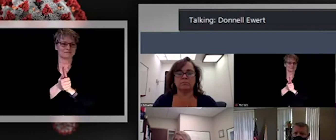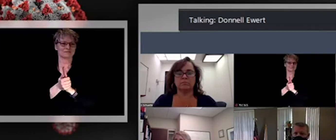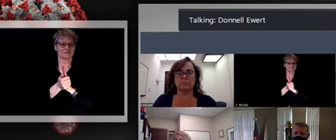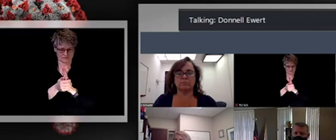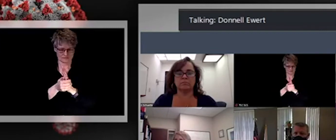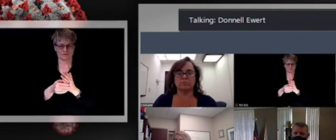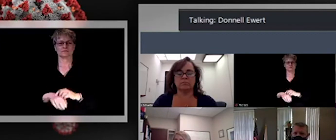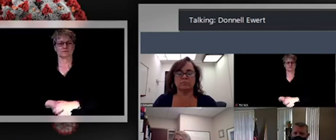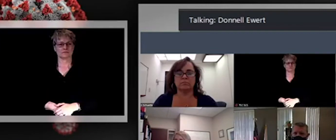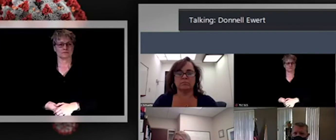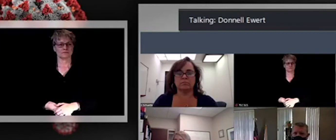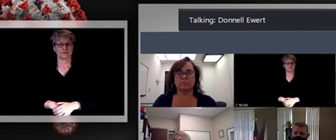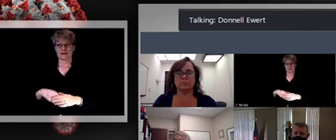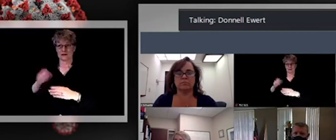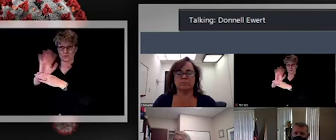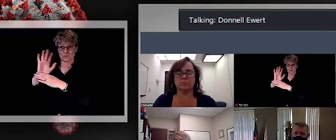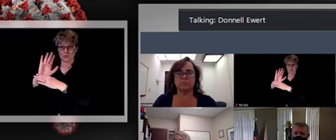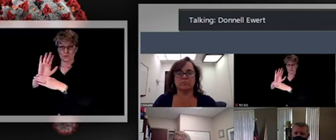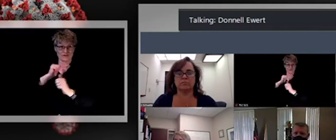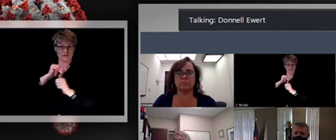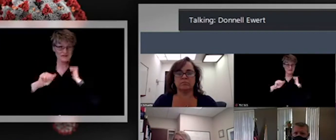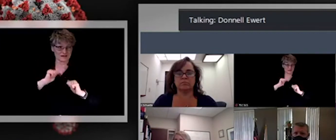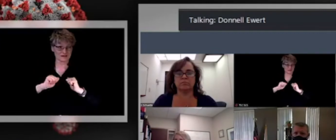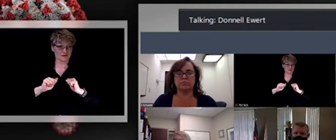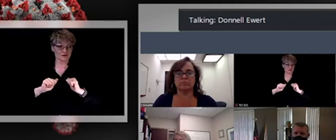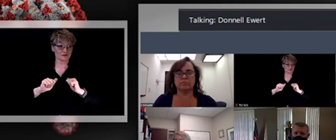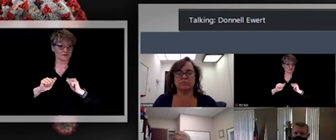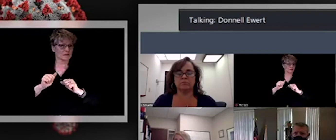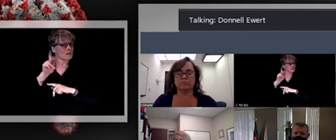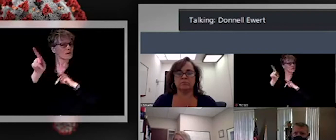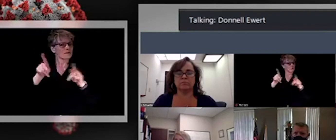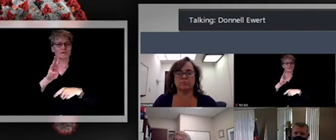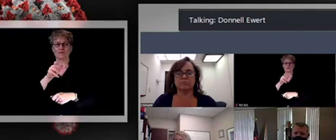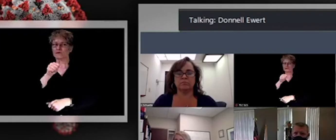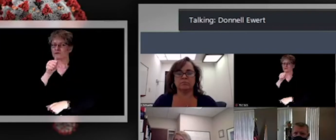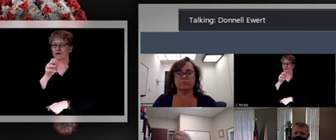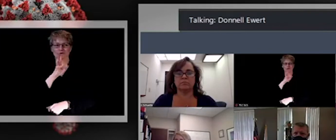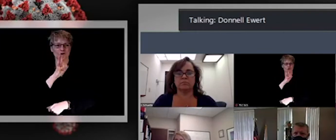people are not speaking they're all facing one direction and they're not speaking. So,